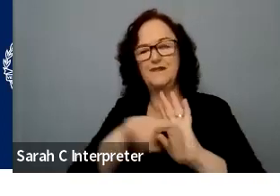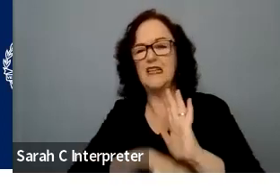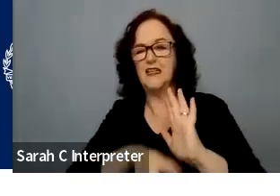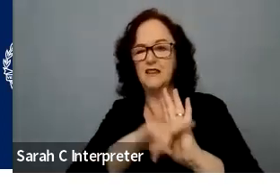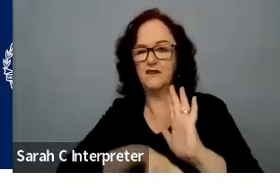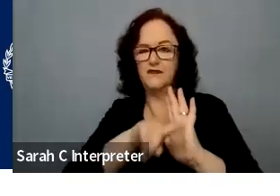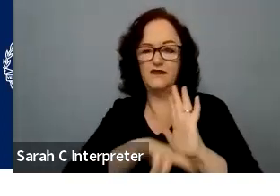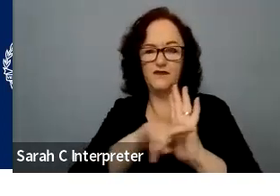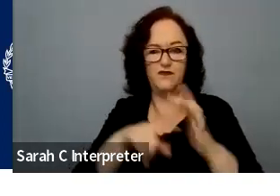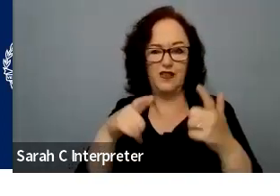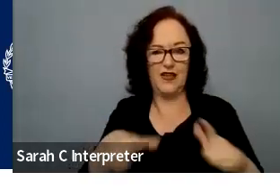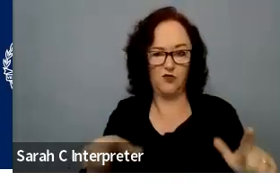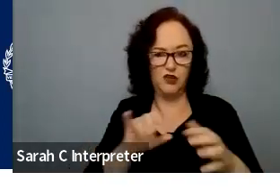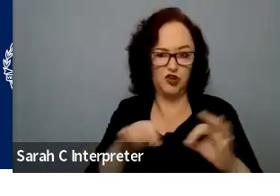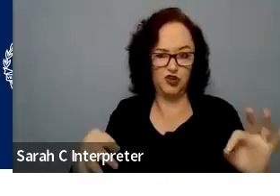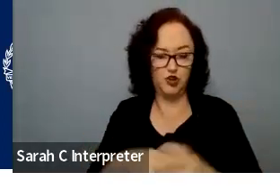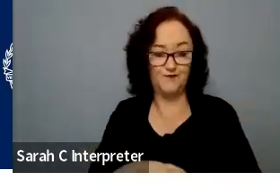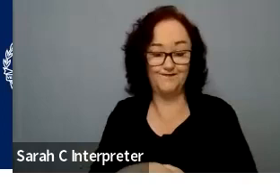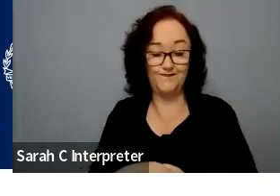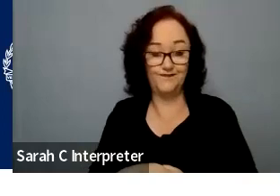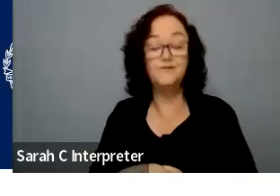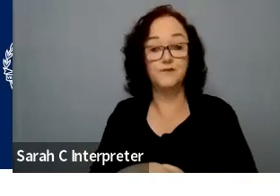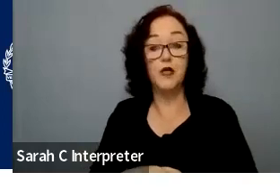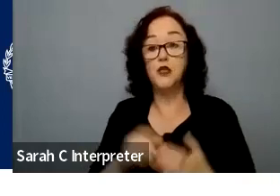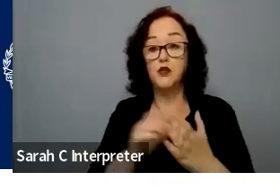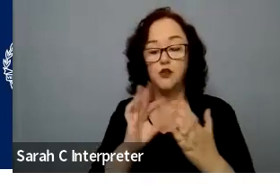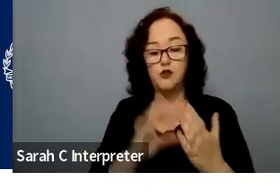After the students read this and they should have come into the scenario having read,